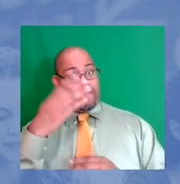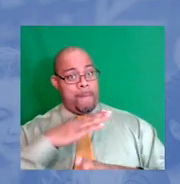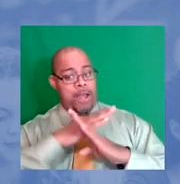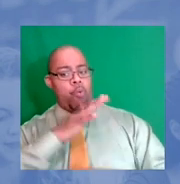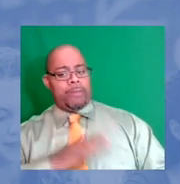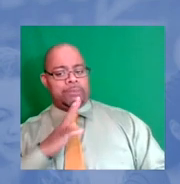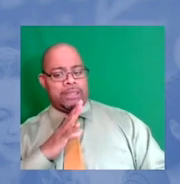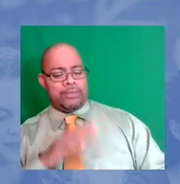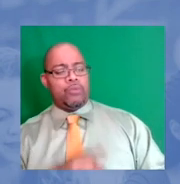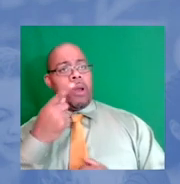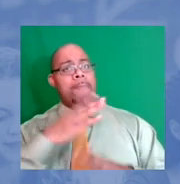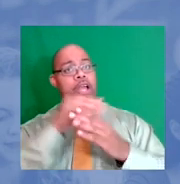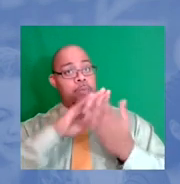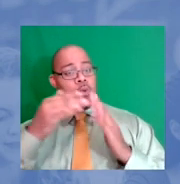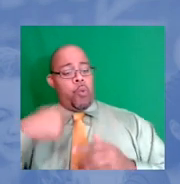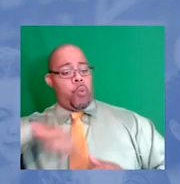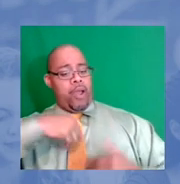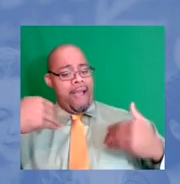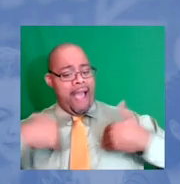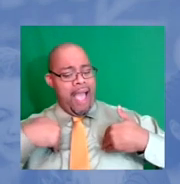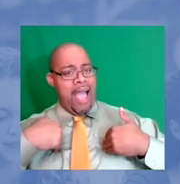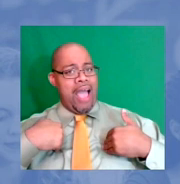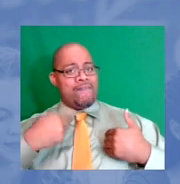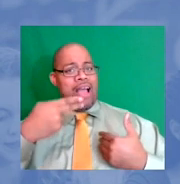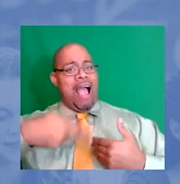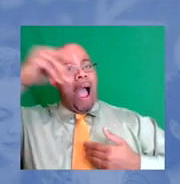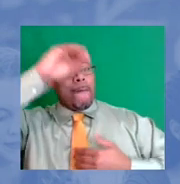THAT WE HAVE A VERY HIGH PERCENTAGE OF CONCENTRATED POVERTY.